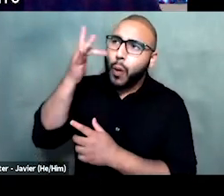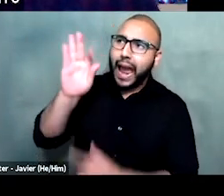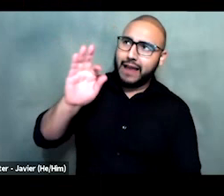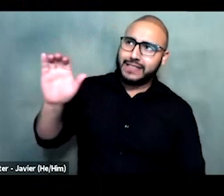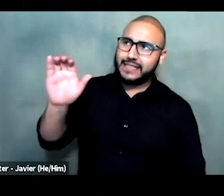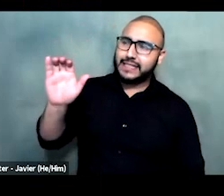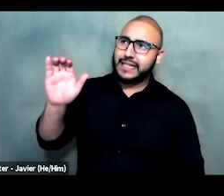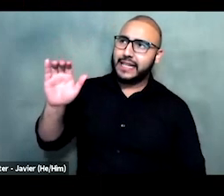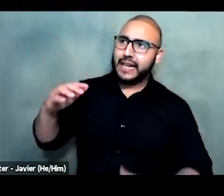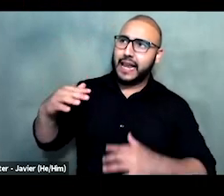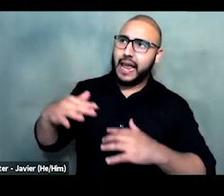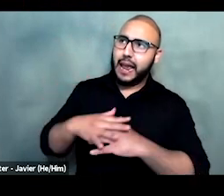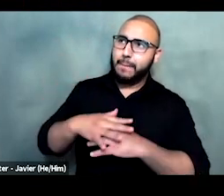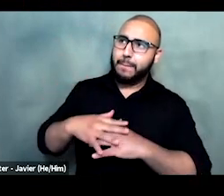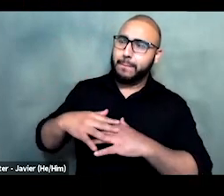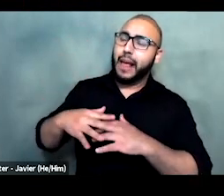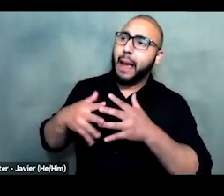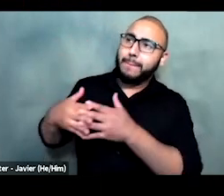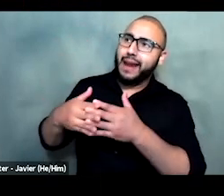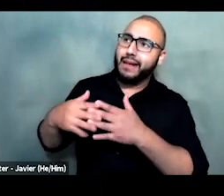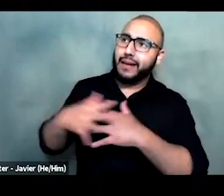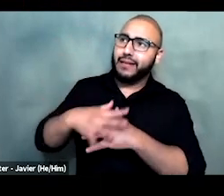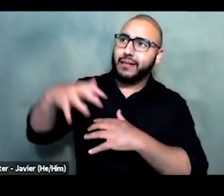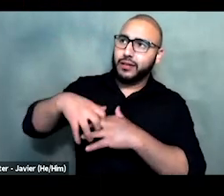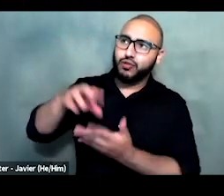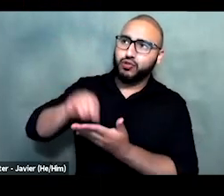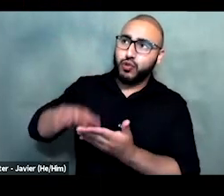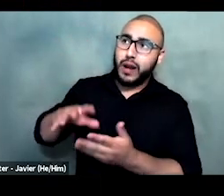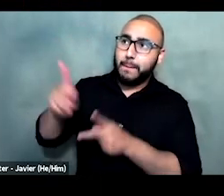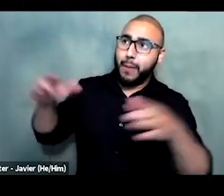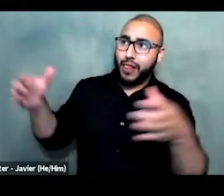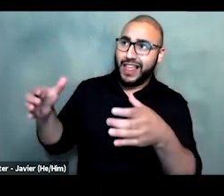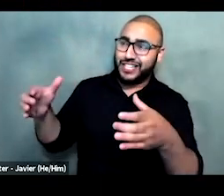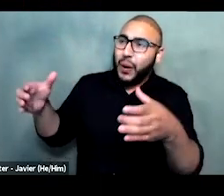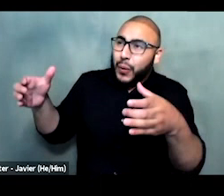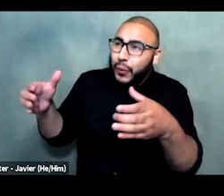Nileen Clark: Sure. Um, we have an anonymous question. That is, why is FCC's American